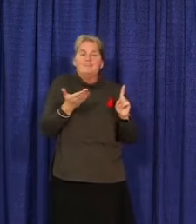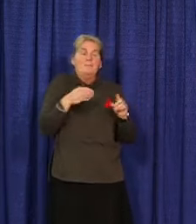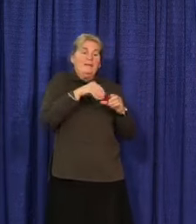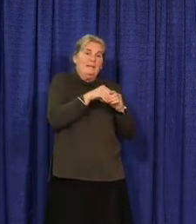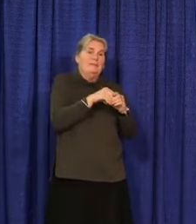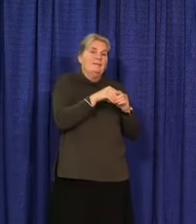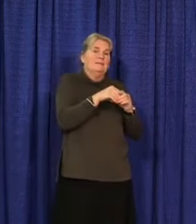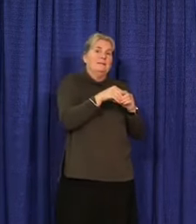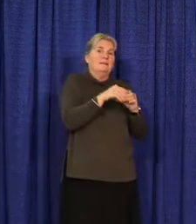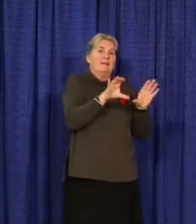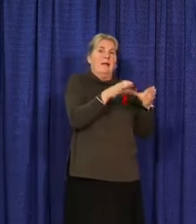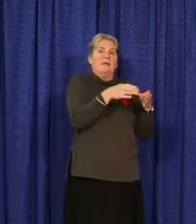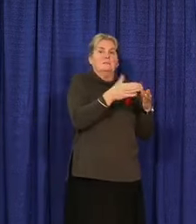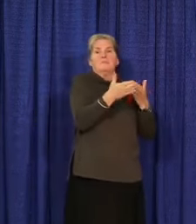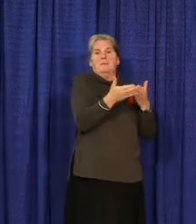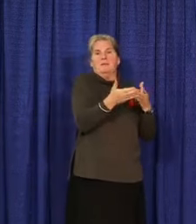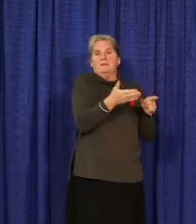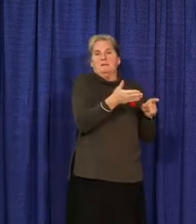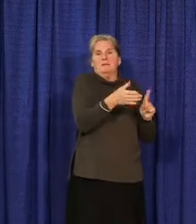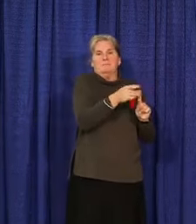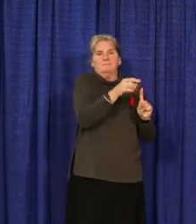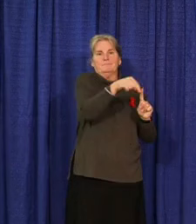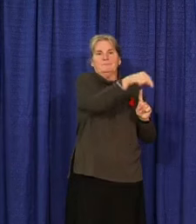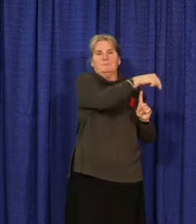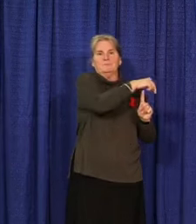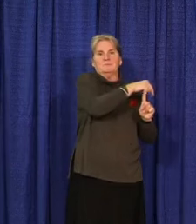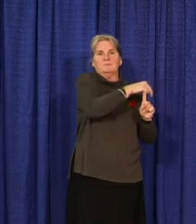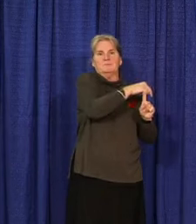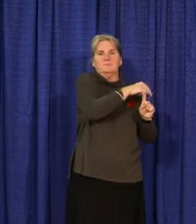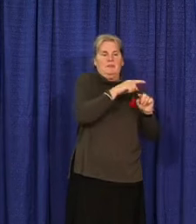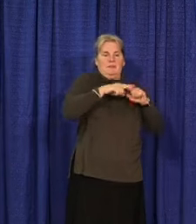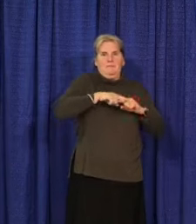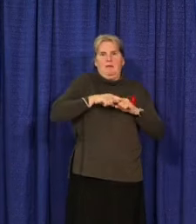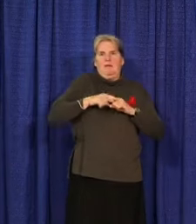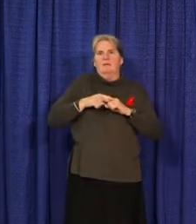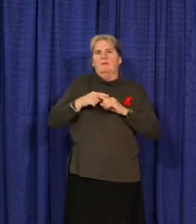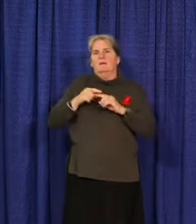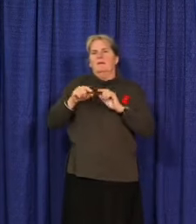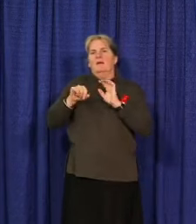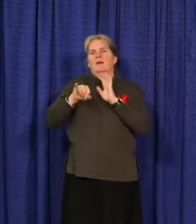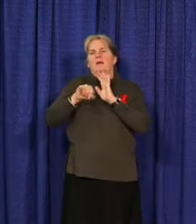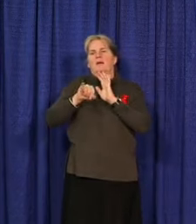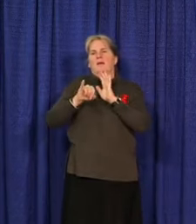members of the classroom. So all of that will play out under direction from